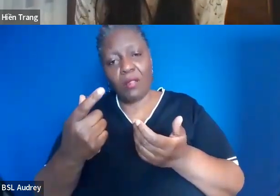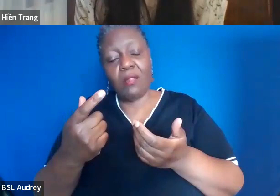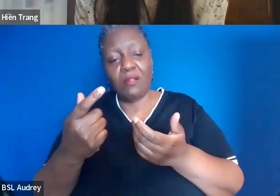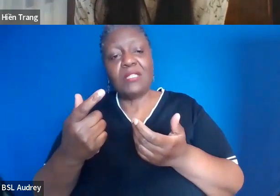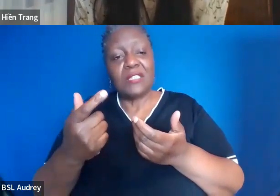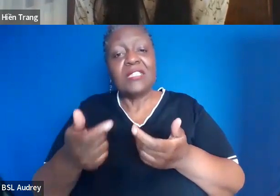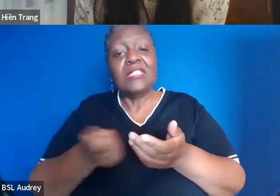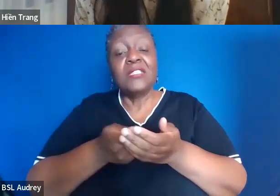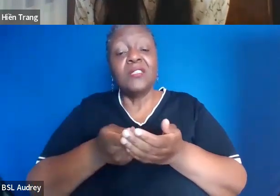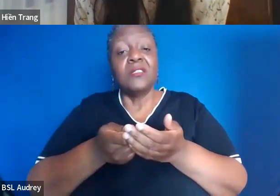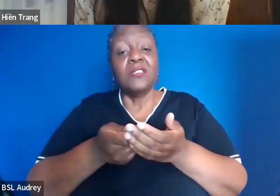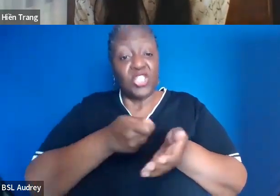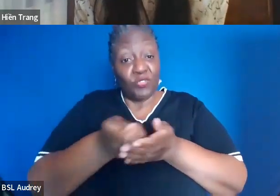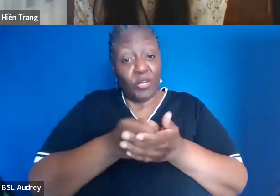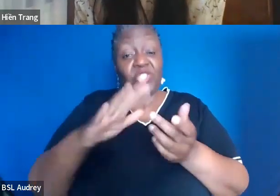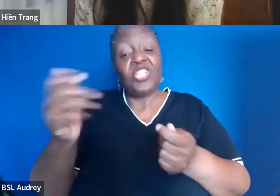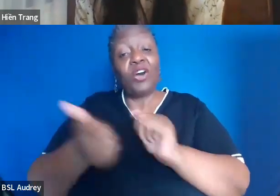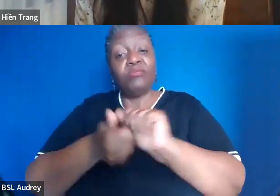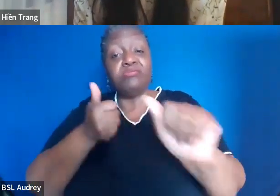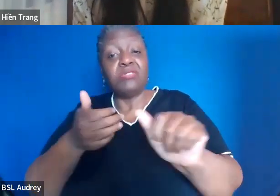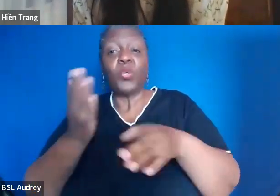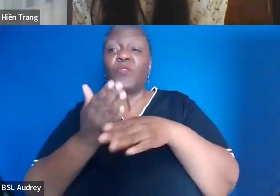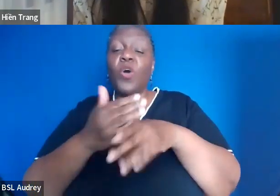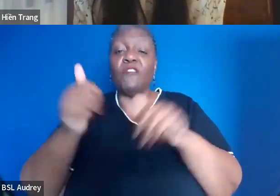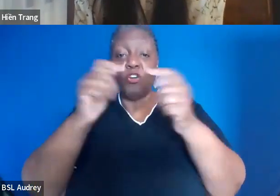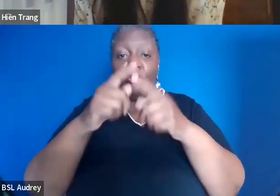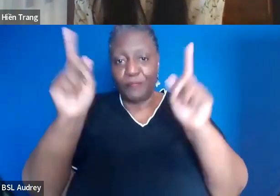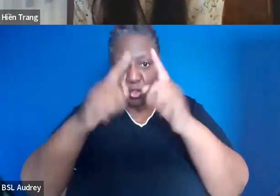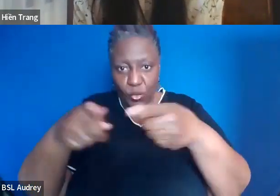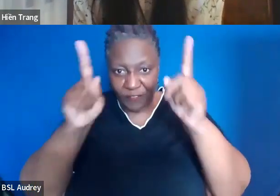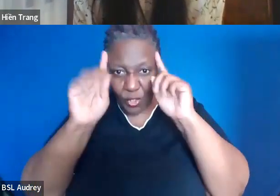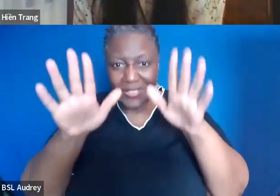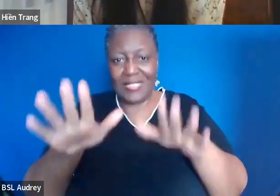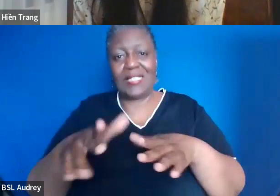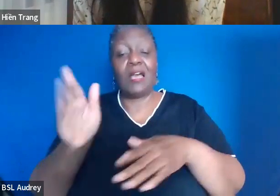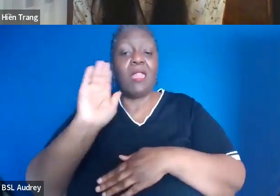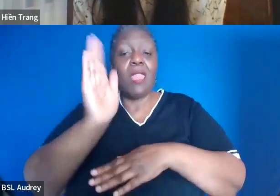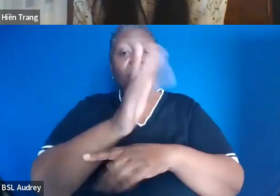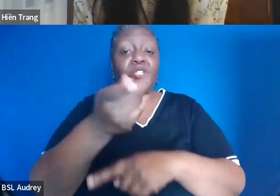subscriptions so if you work for a university or a library and you would like them to subscribe to